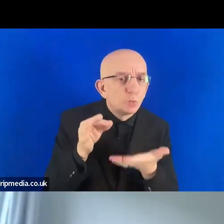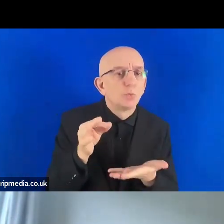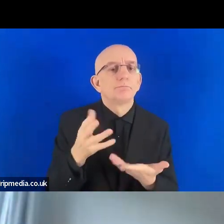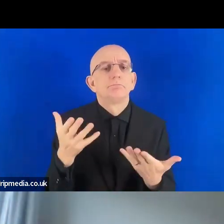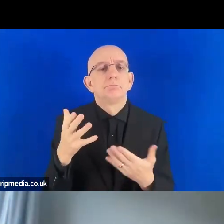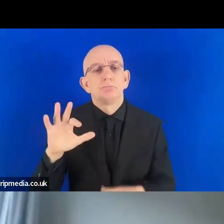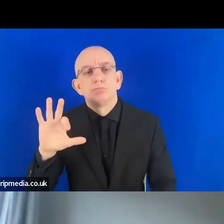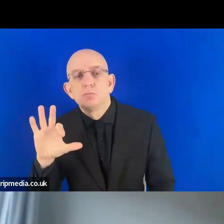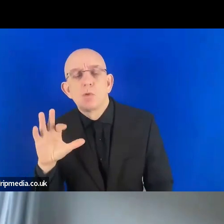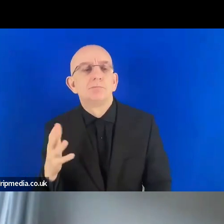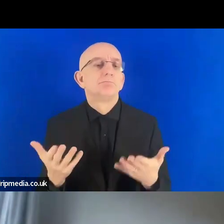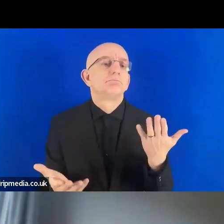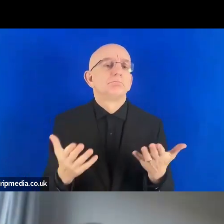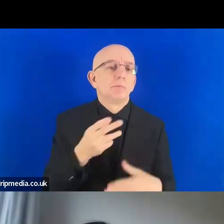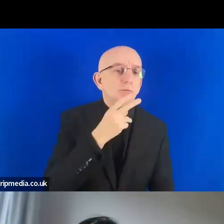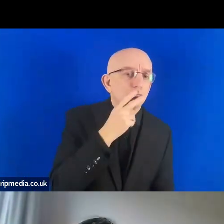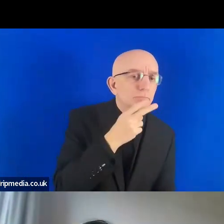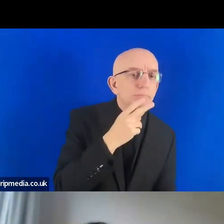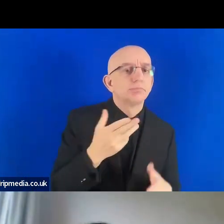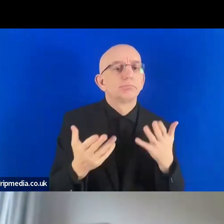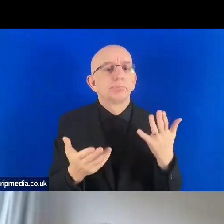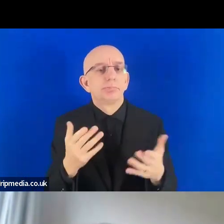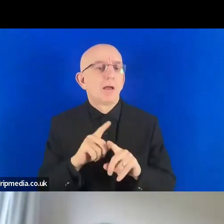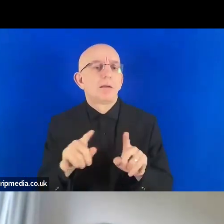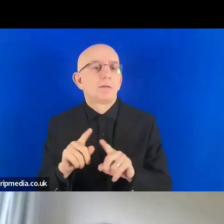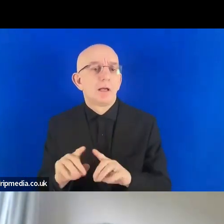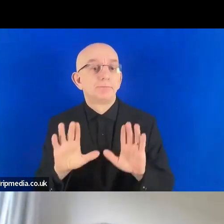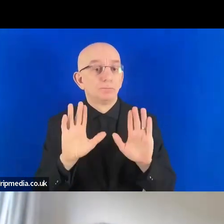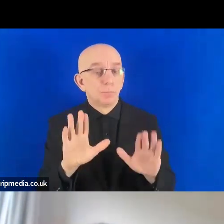later today. So please tell